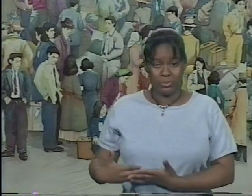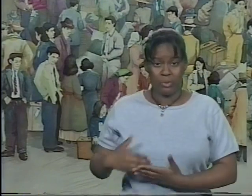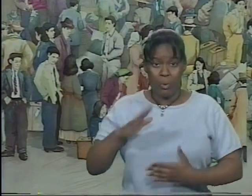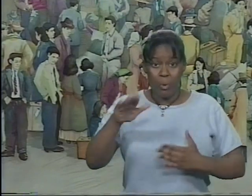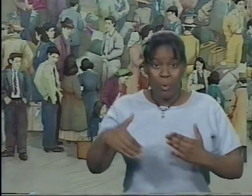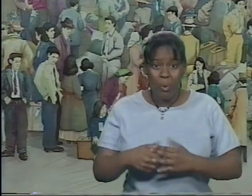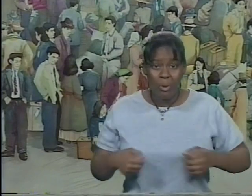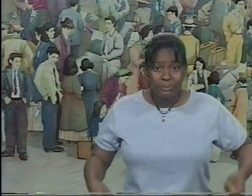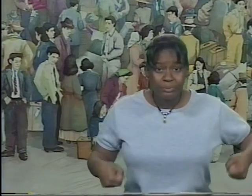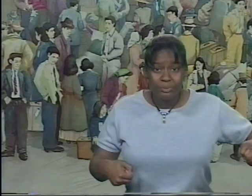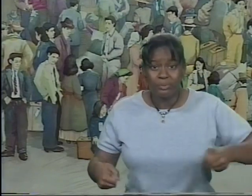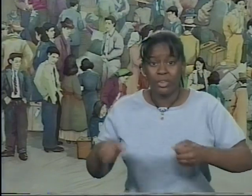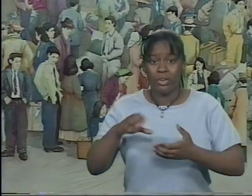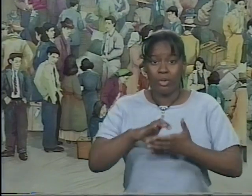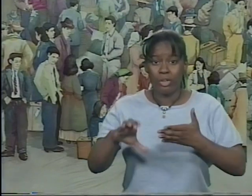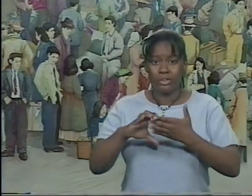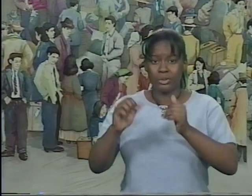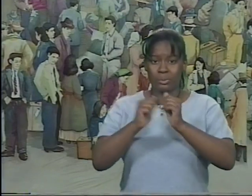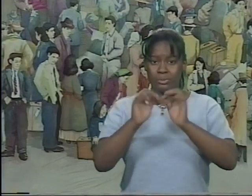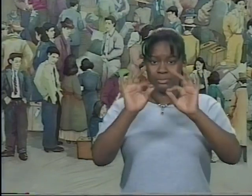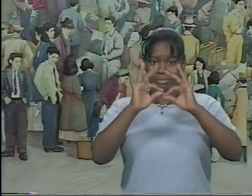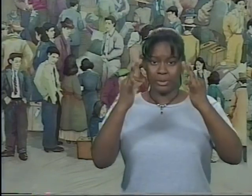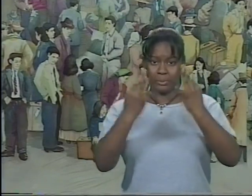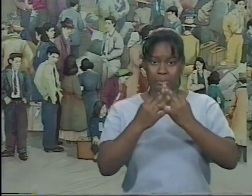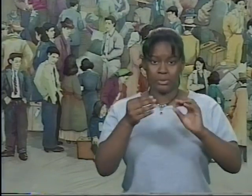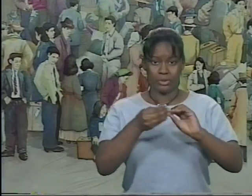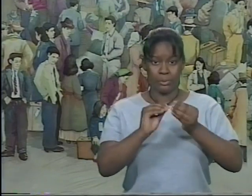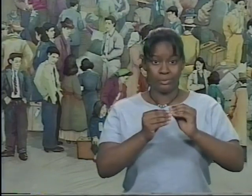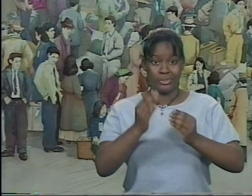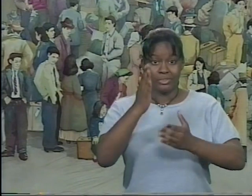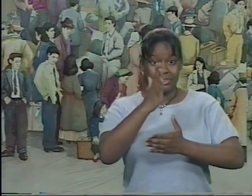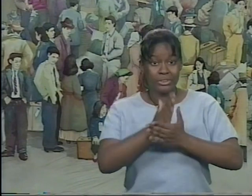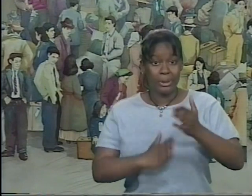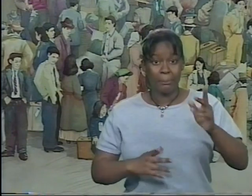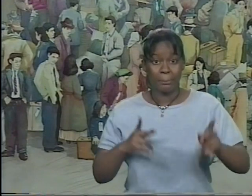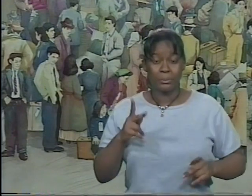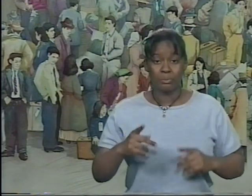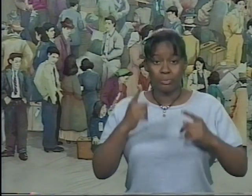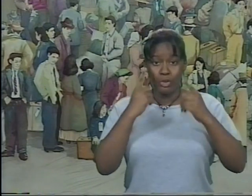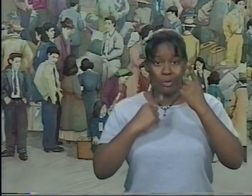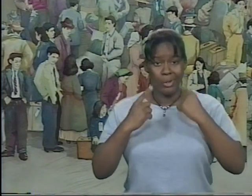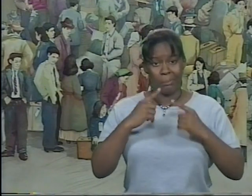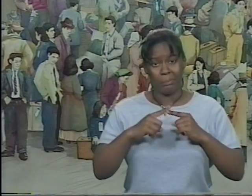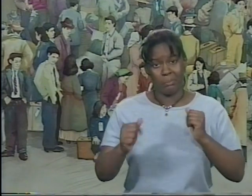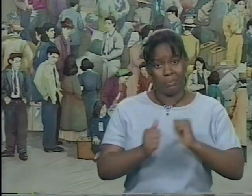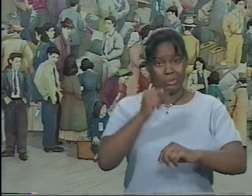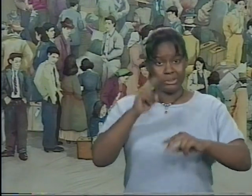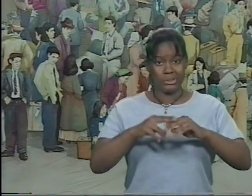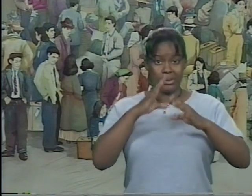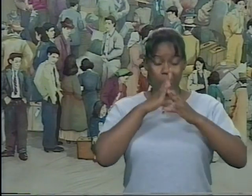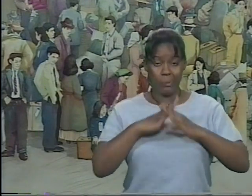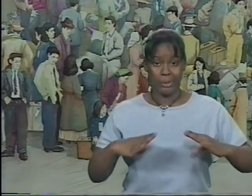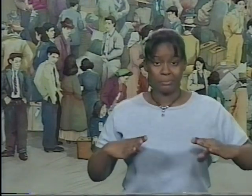children and babies. Everyone was clutching bundles and suitcases tagged with family numbers.